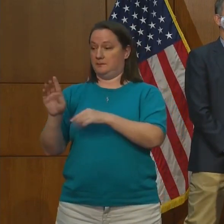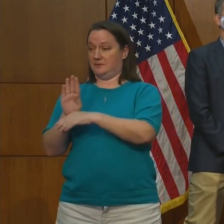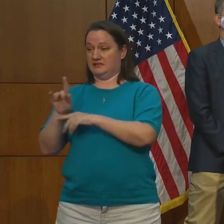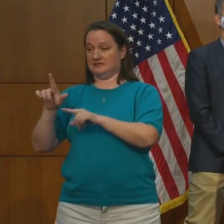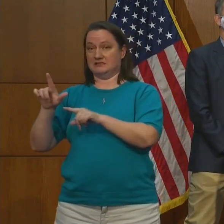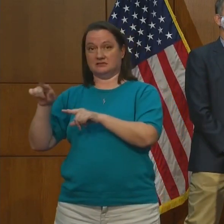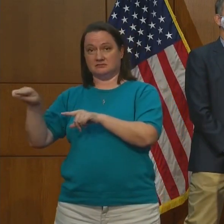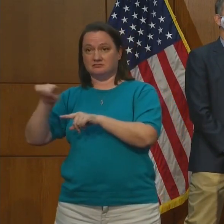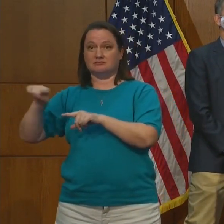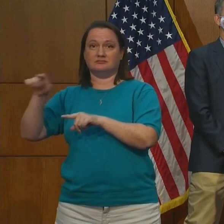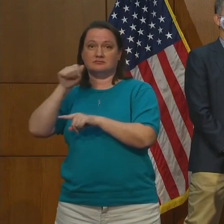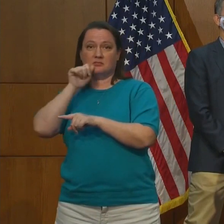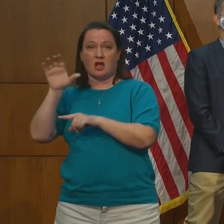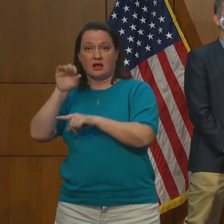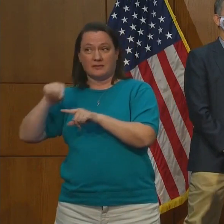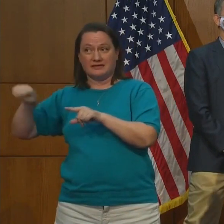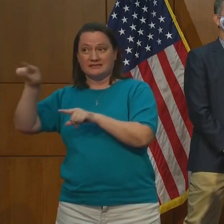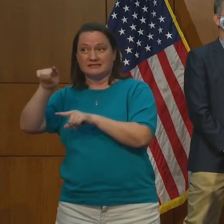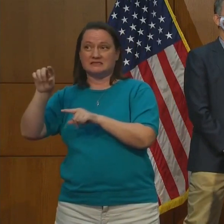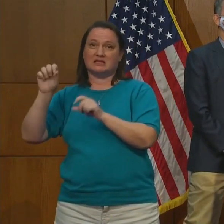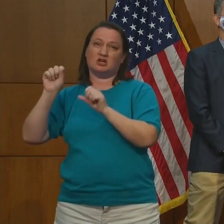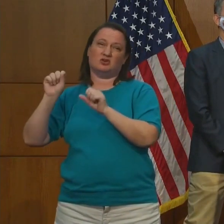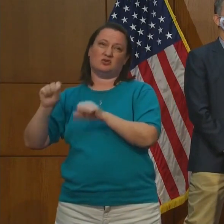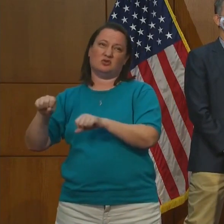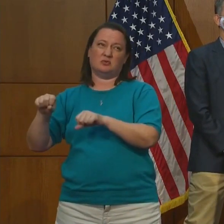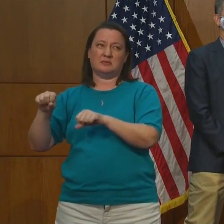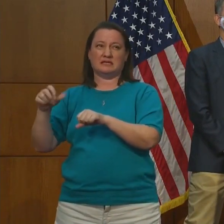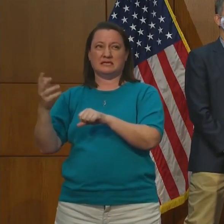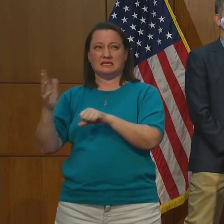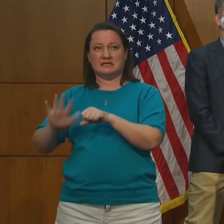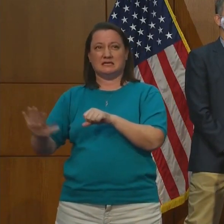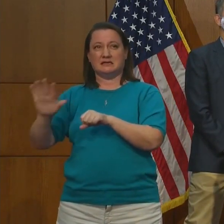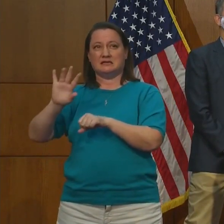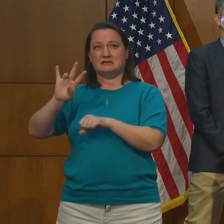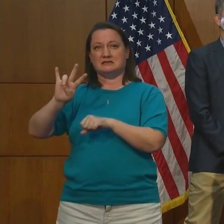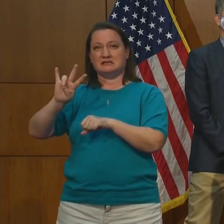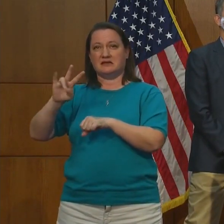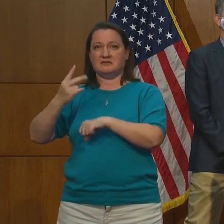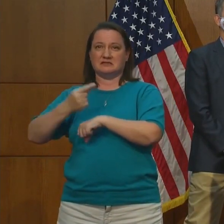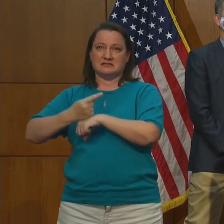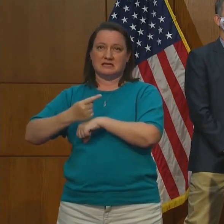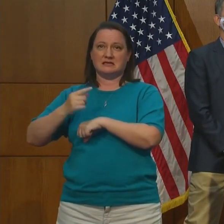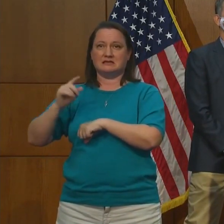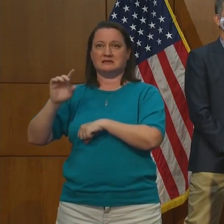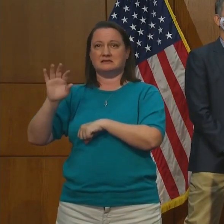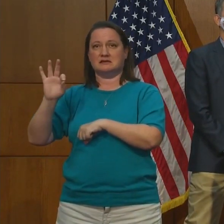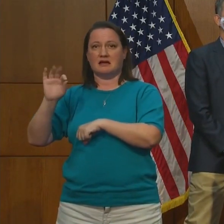BED. AND ACADEMIC CENTERS BUT FOR THE COMMERCIAL LABS THAT ARE EXPOSED REALLY TO THAT